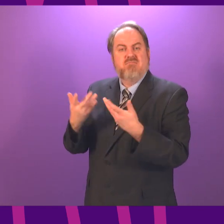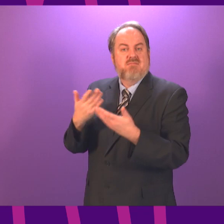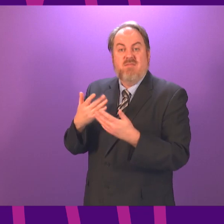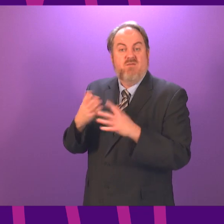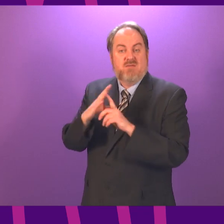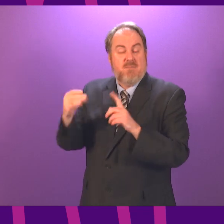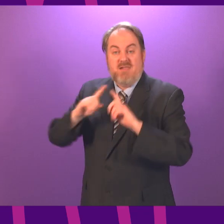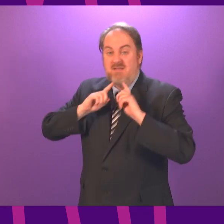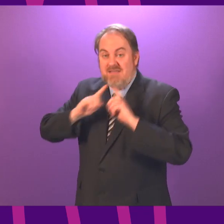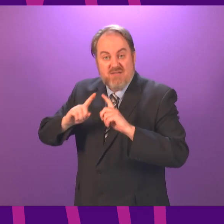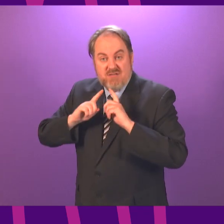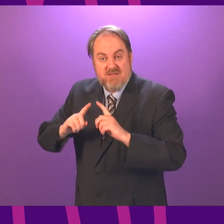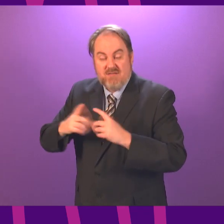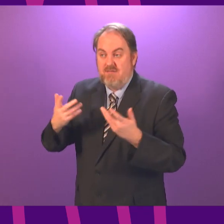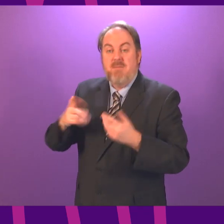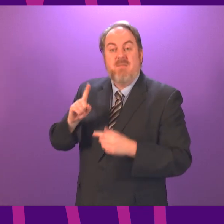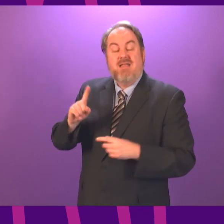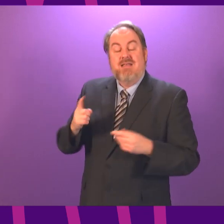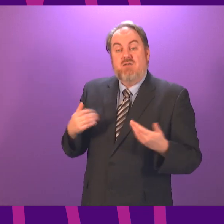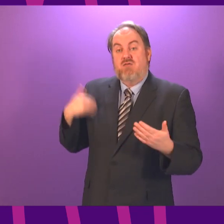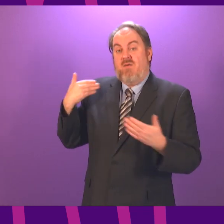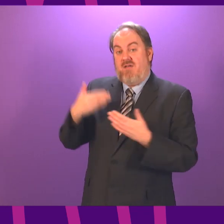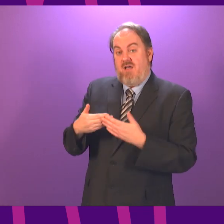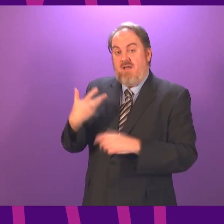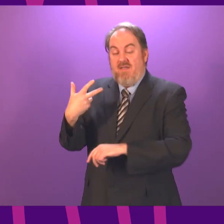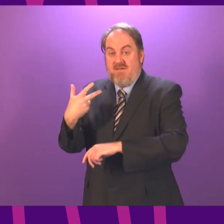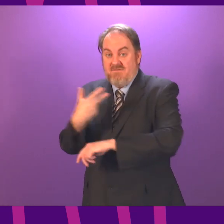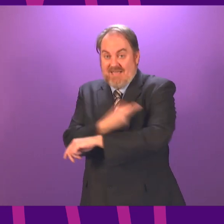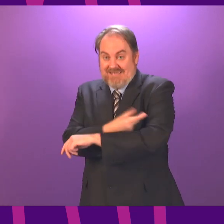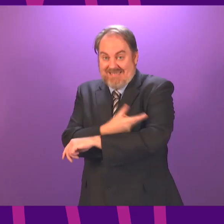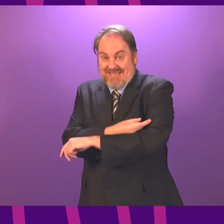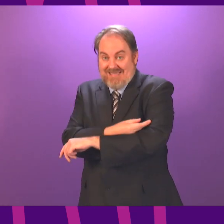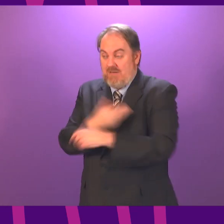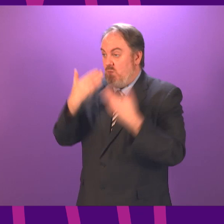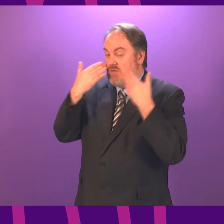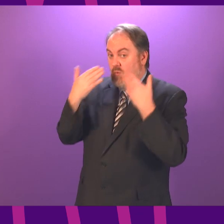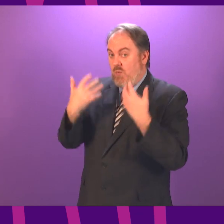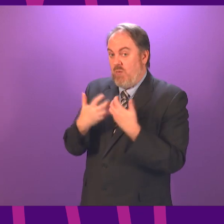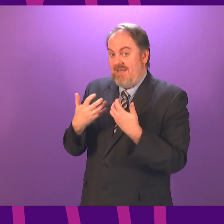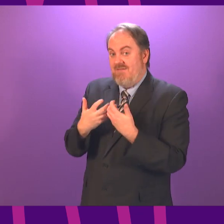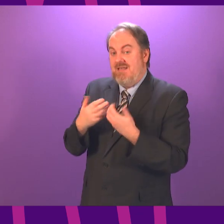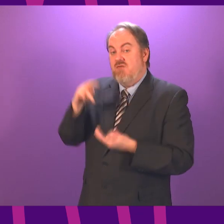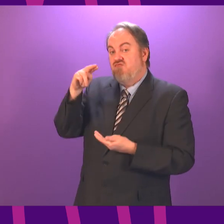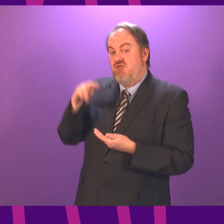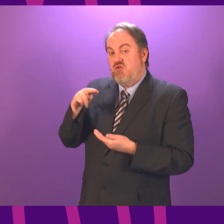are still unknowns about the vaccines’ impact on transmission as opposed to mortality and